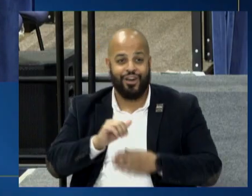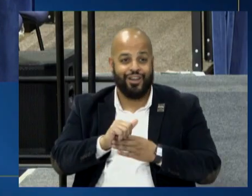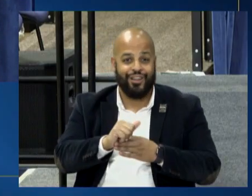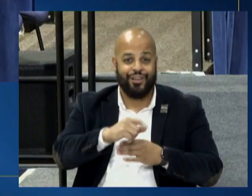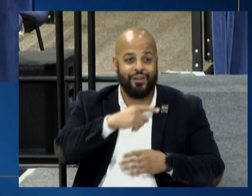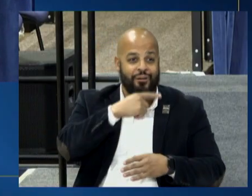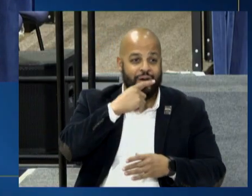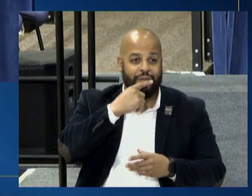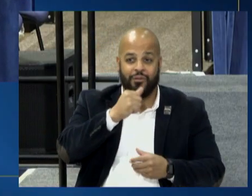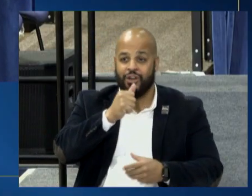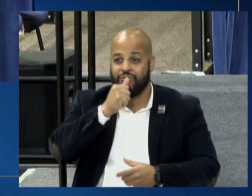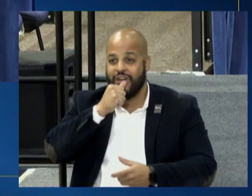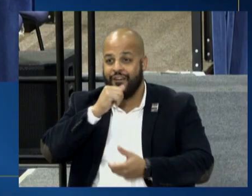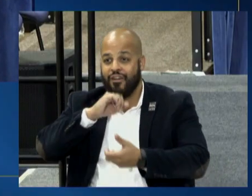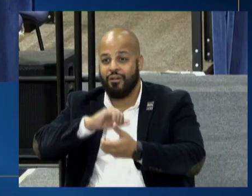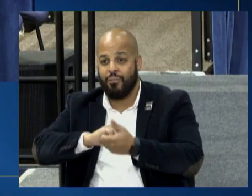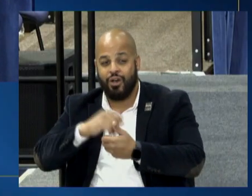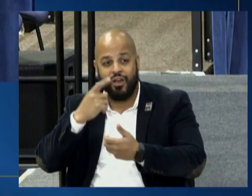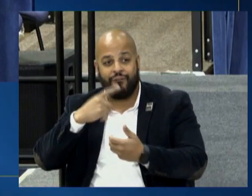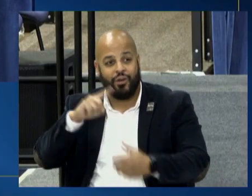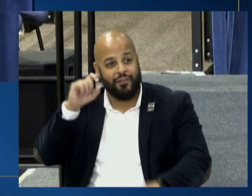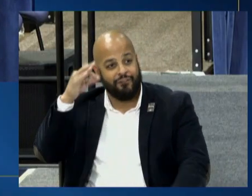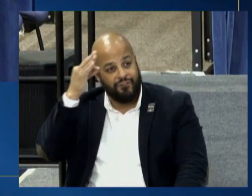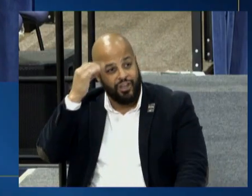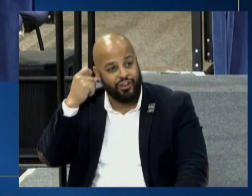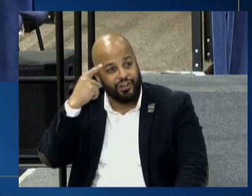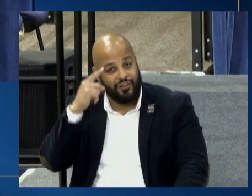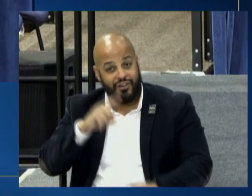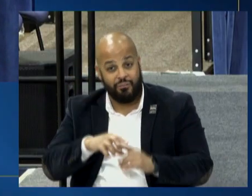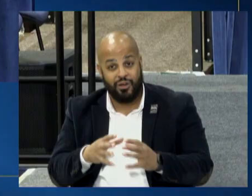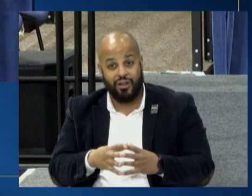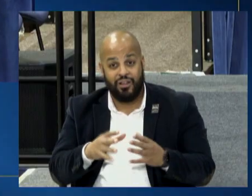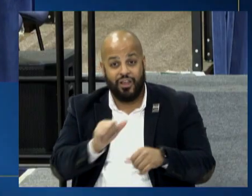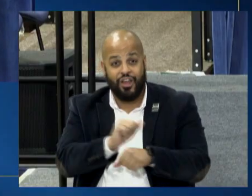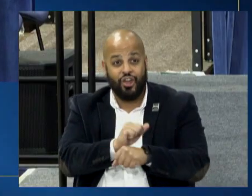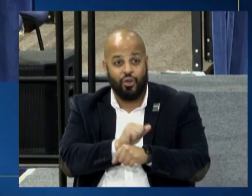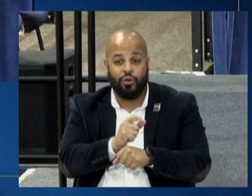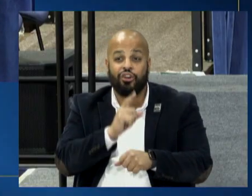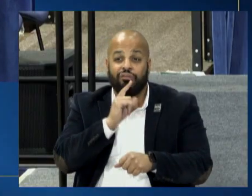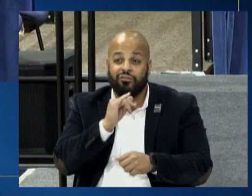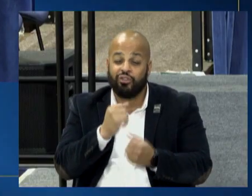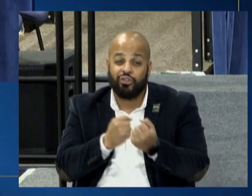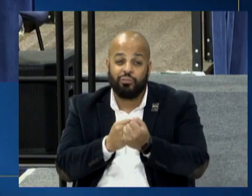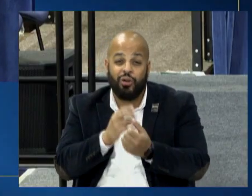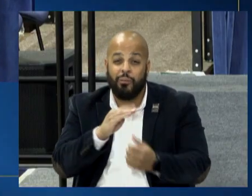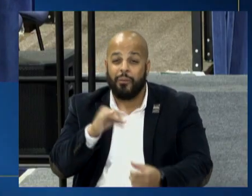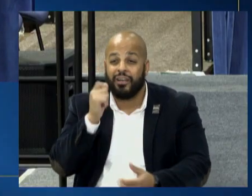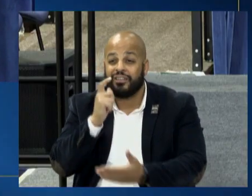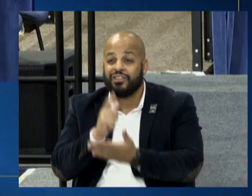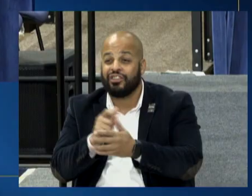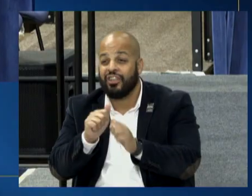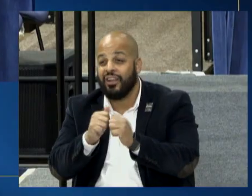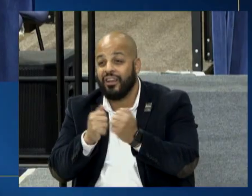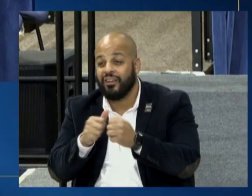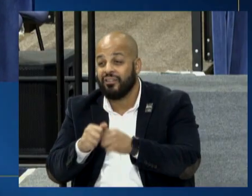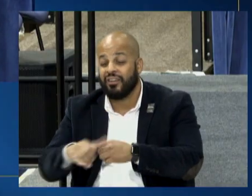federal government side. In fact, a lot of the work is being done by our sister agencies across HHS and even outside of HHS with the VA and other agencies.